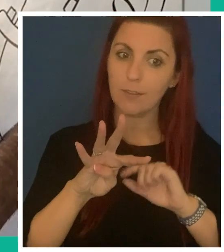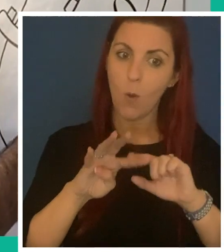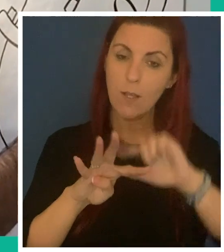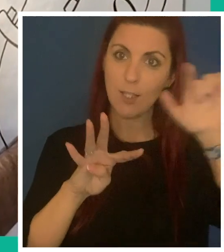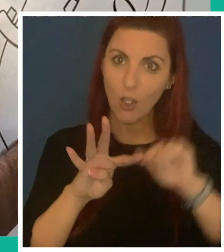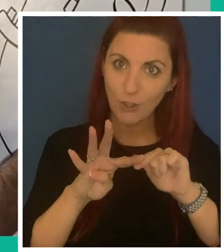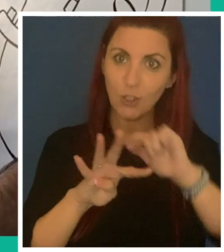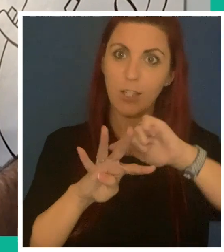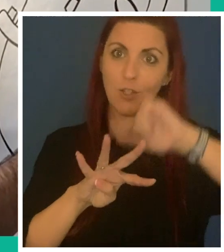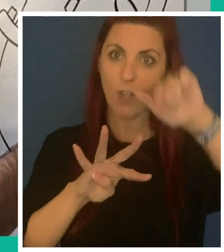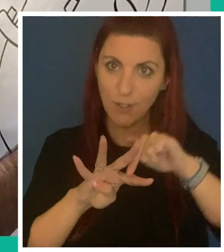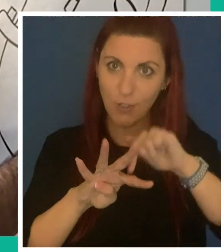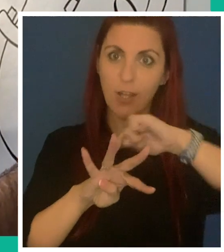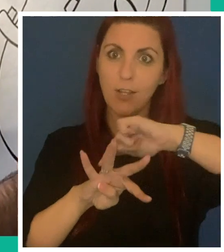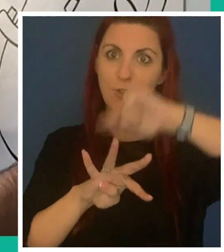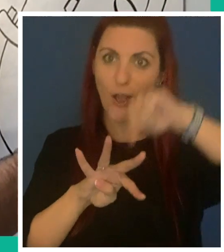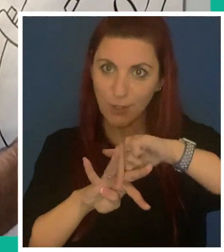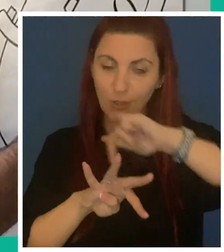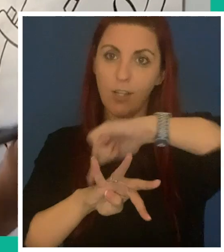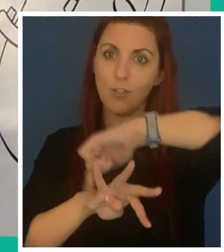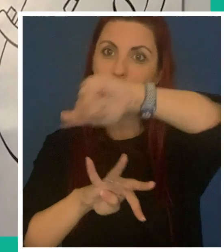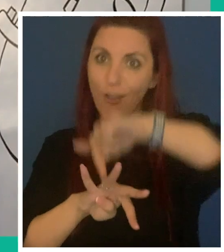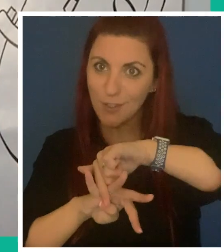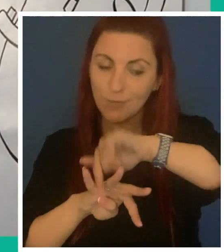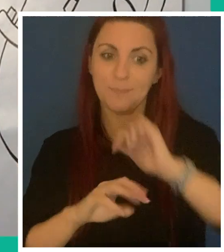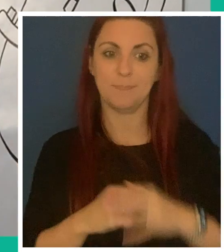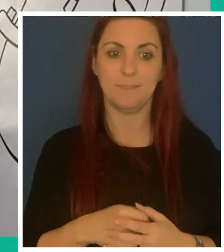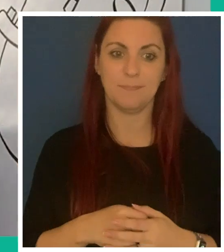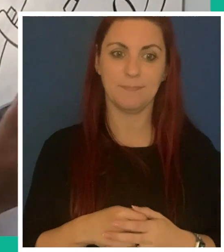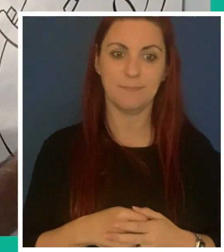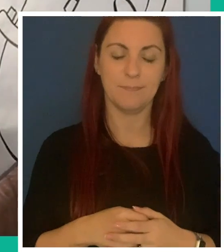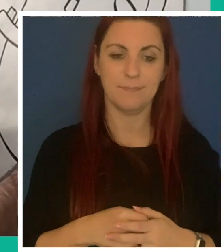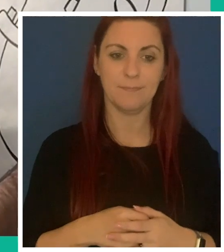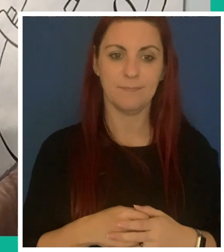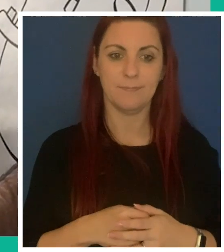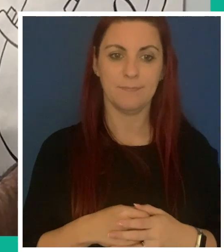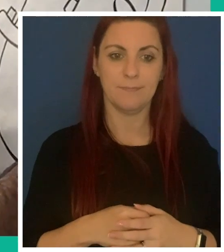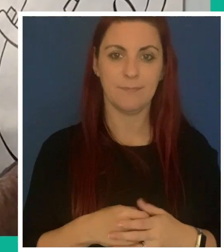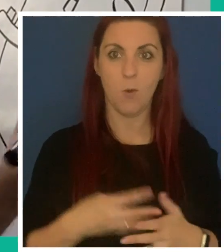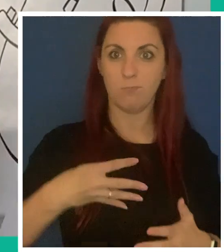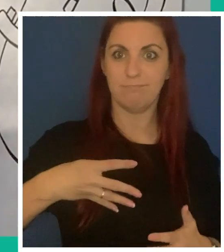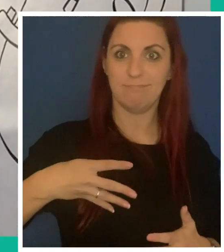sausage, sausage, sausage, there's four sausages there and finish off that